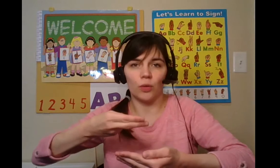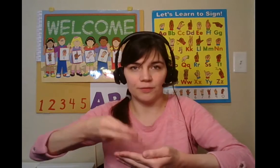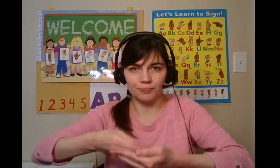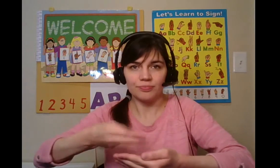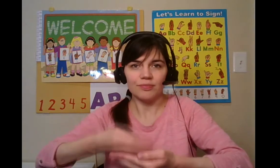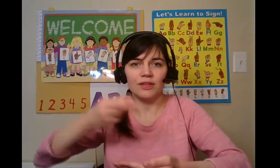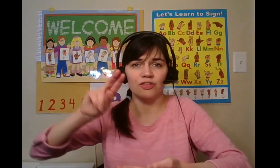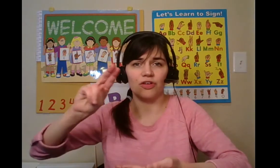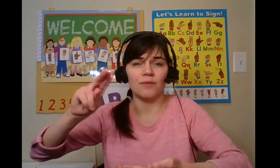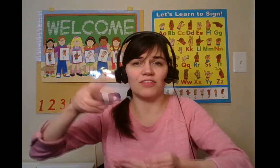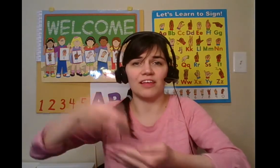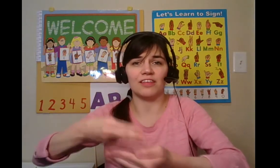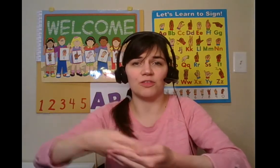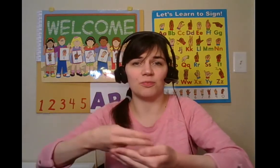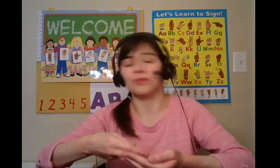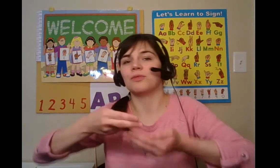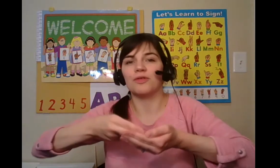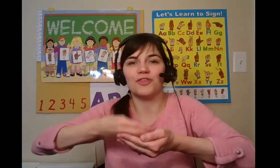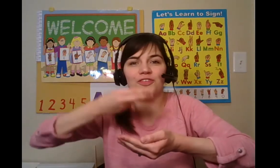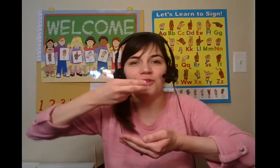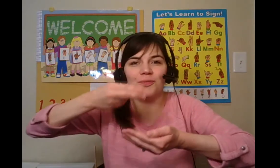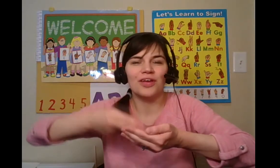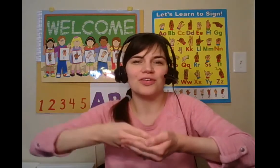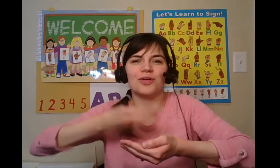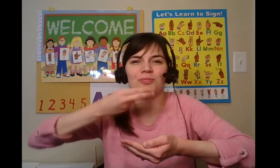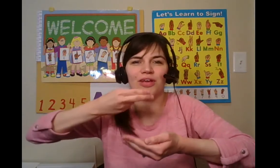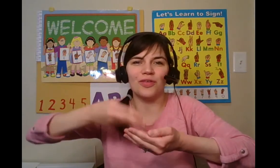because you're emphasizing the spoon, but for soup you're gonna bring it close to